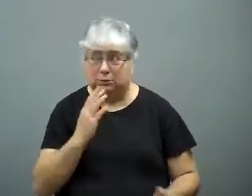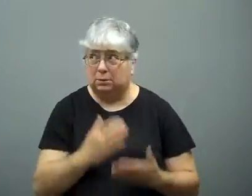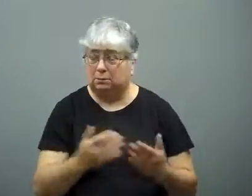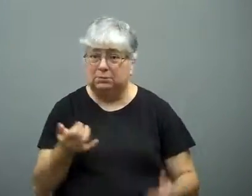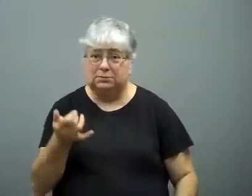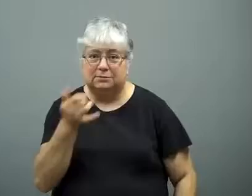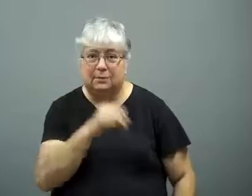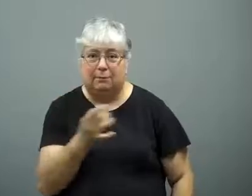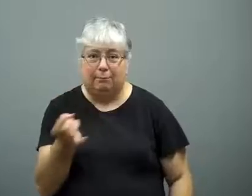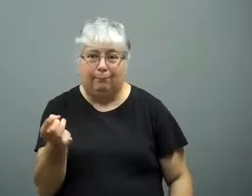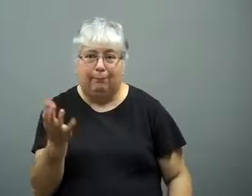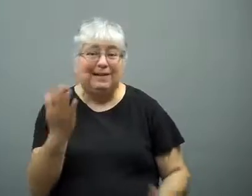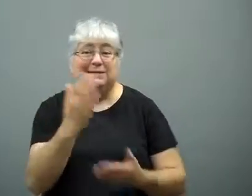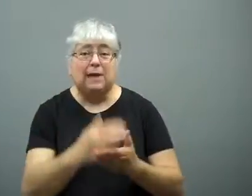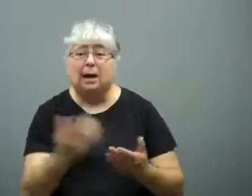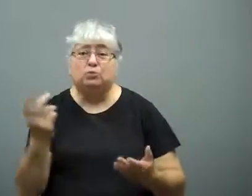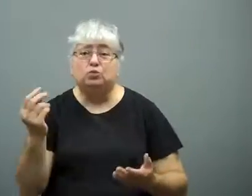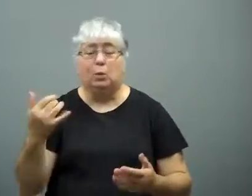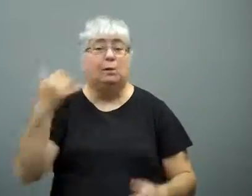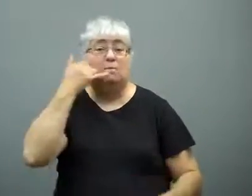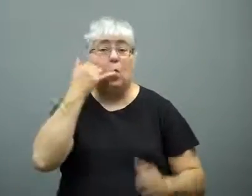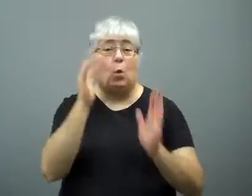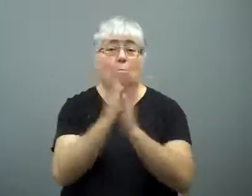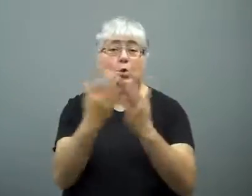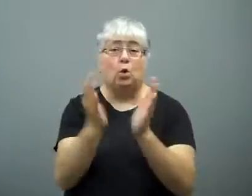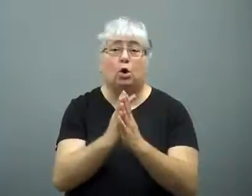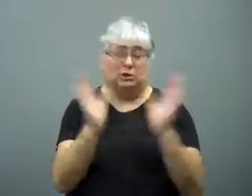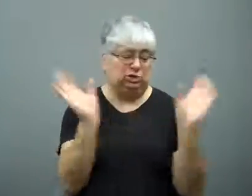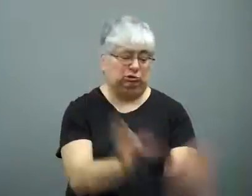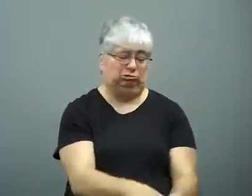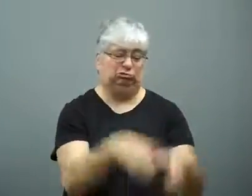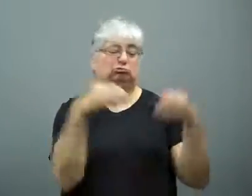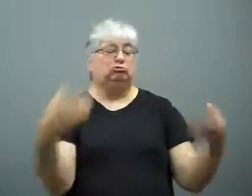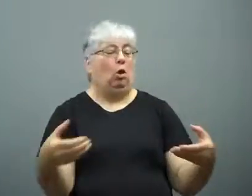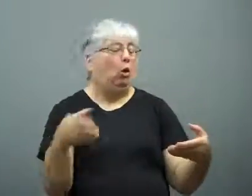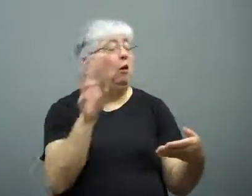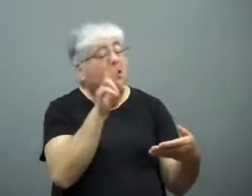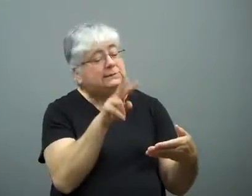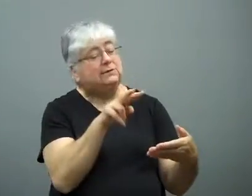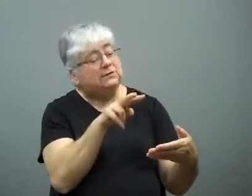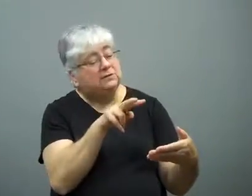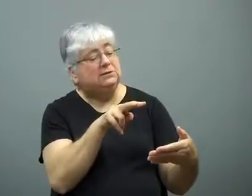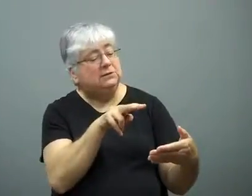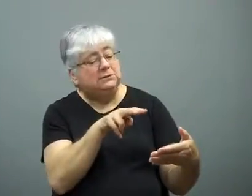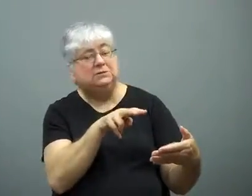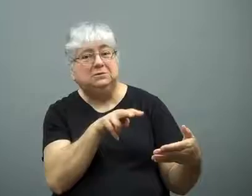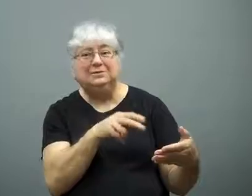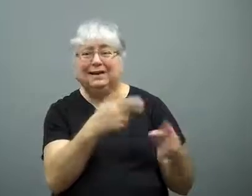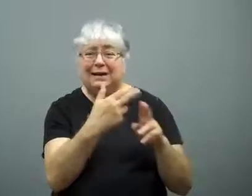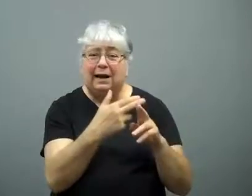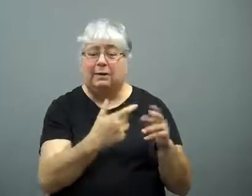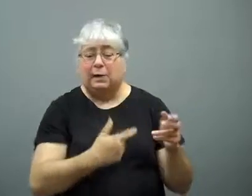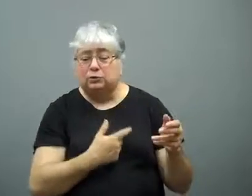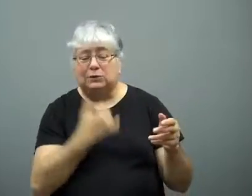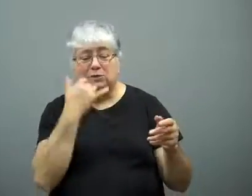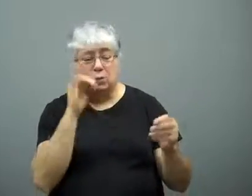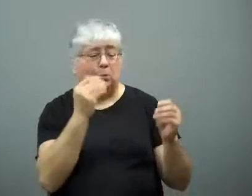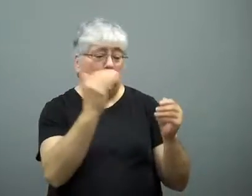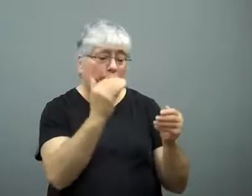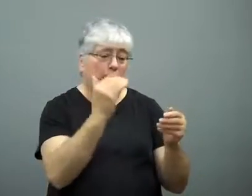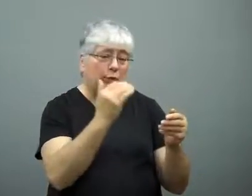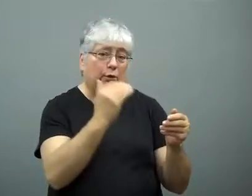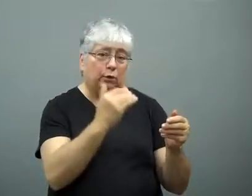Some topics can be rather silly.